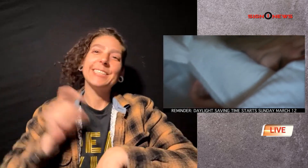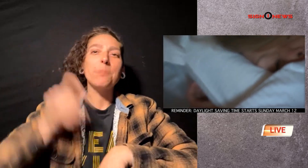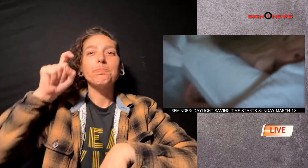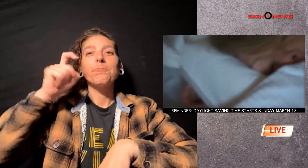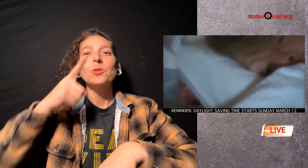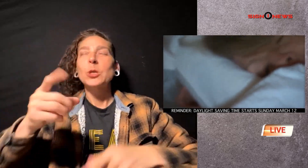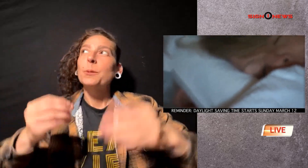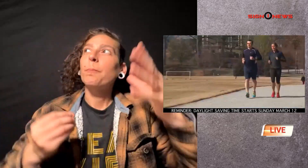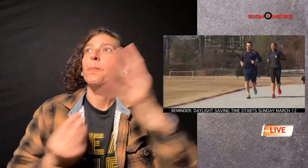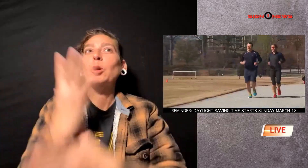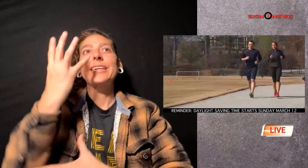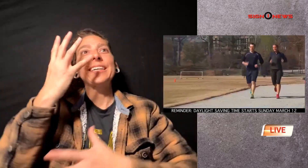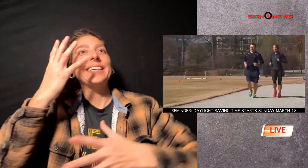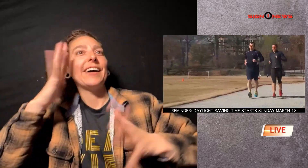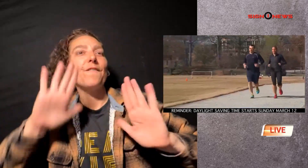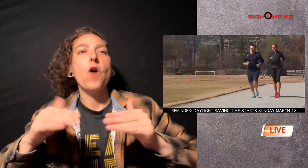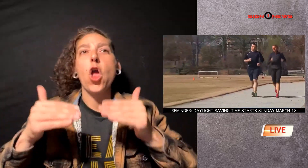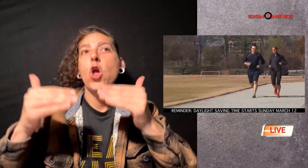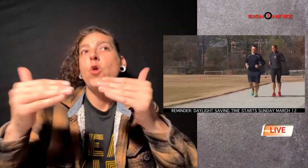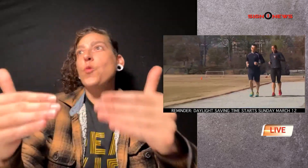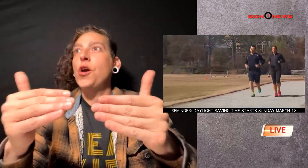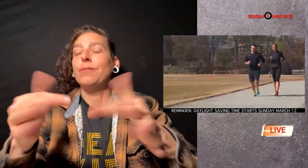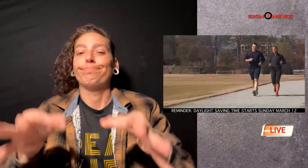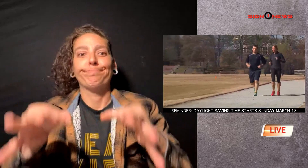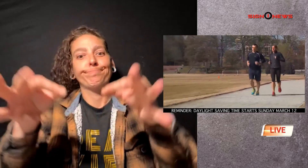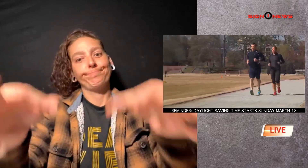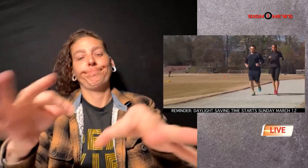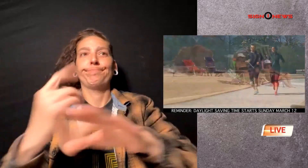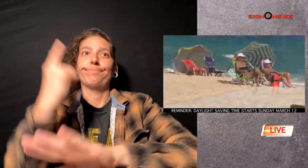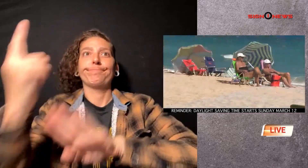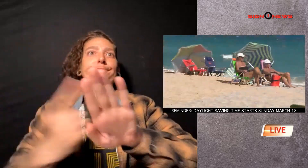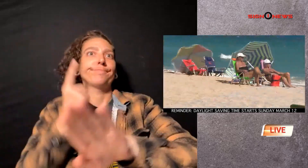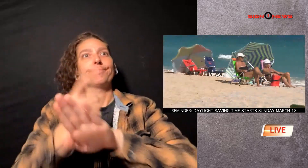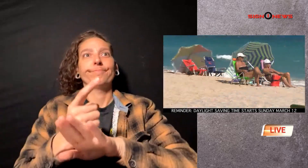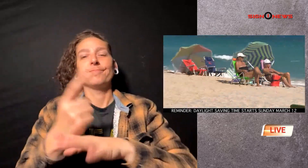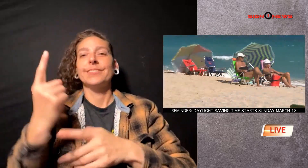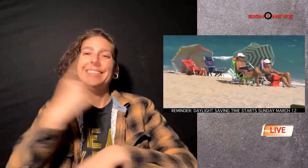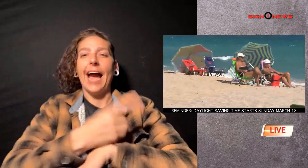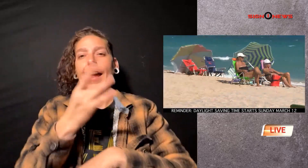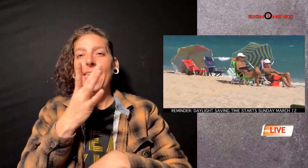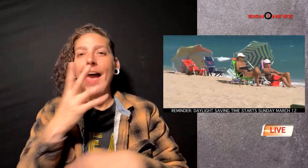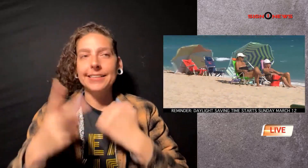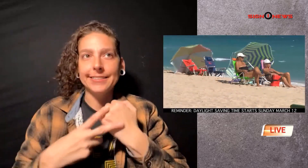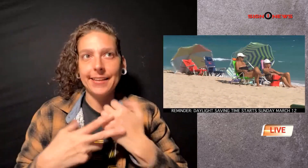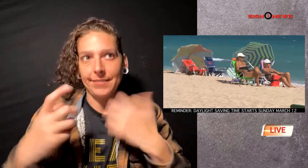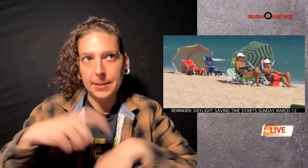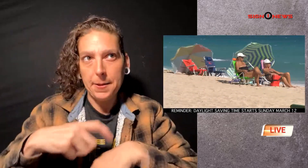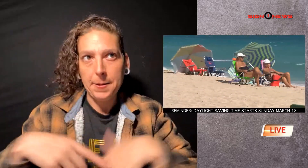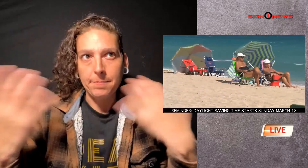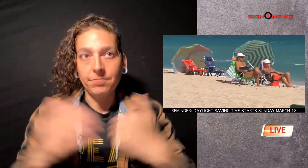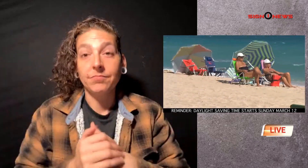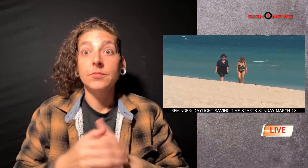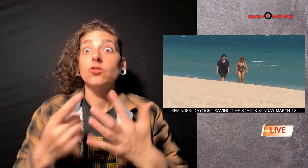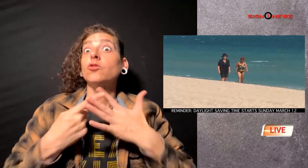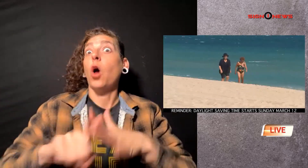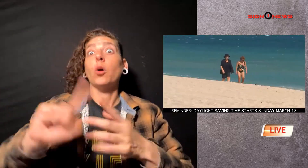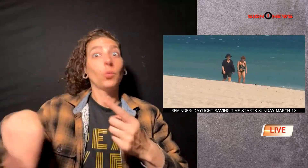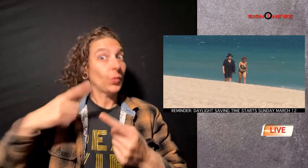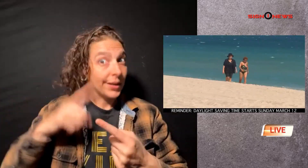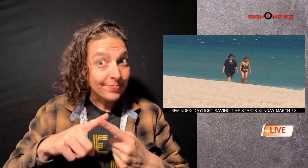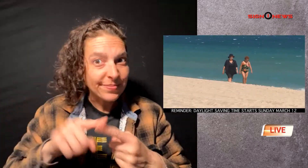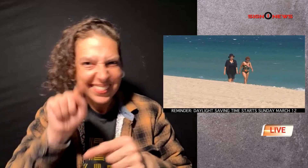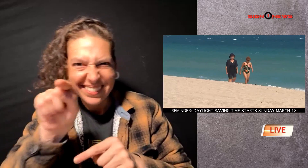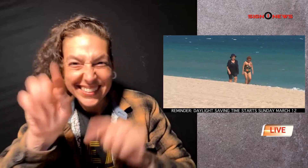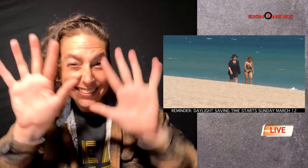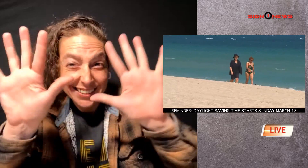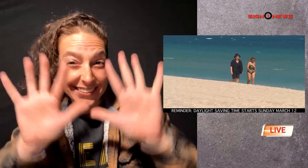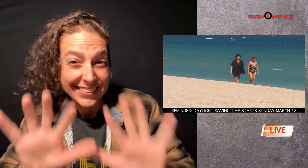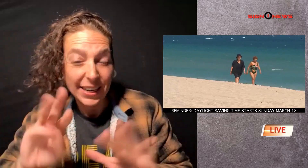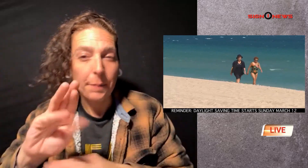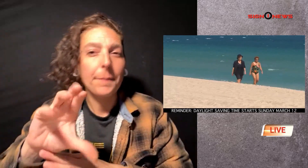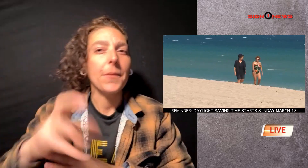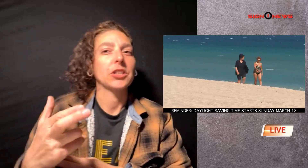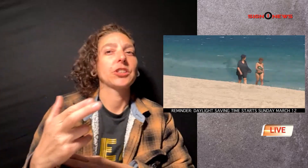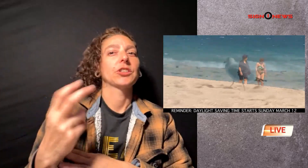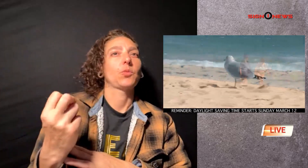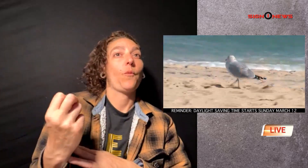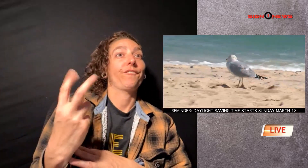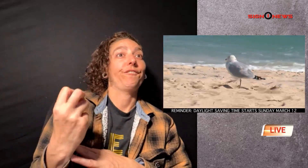it's time to spring forward into daylight saving time that starts on Sunday, March 12 at 2 AM